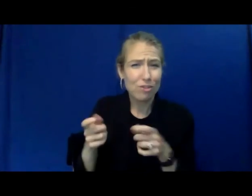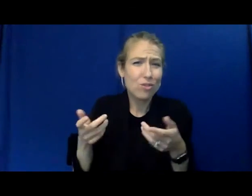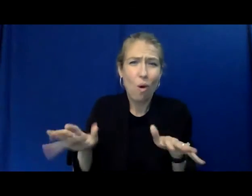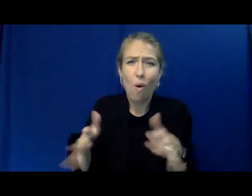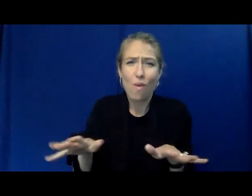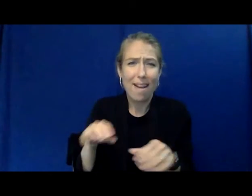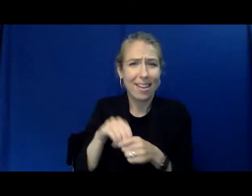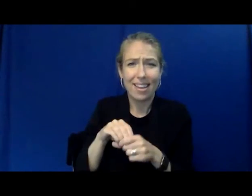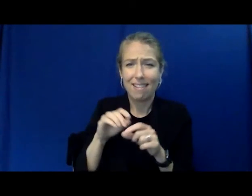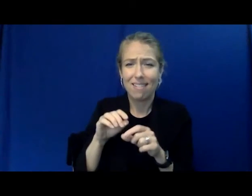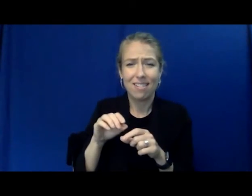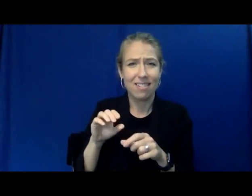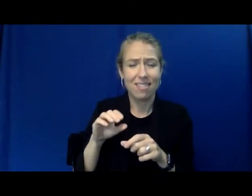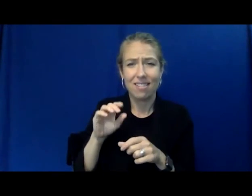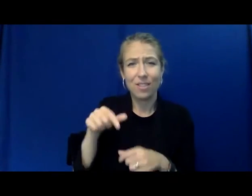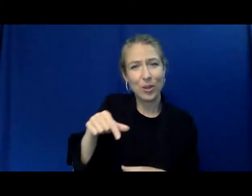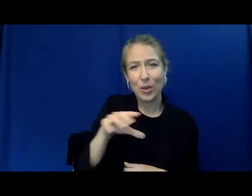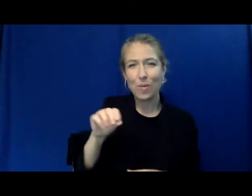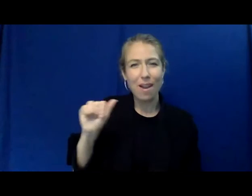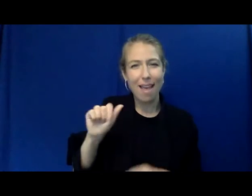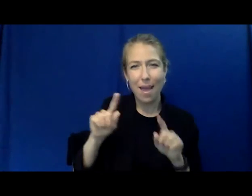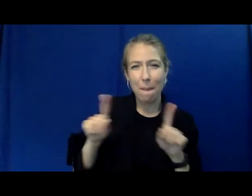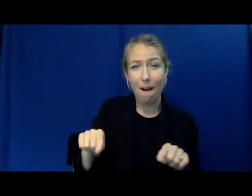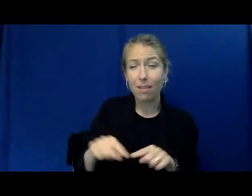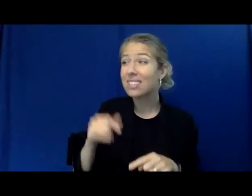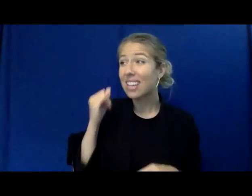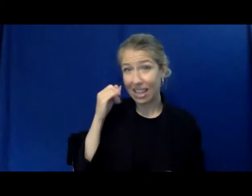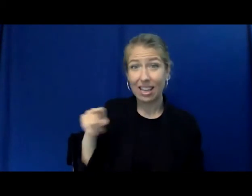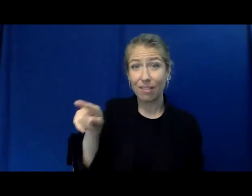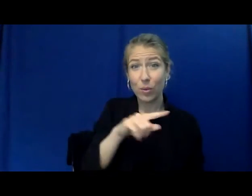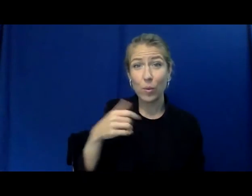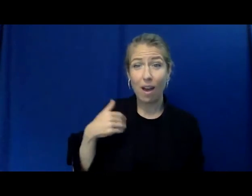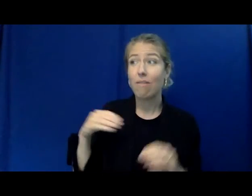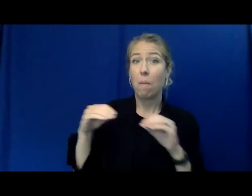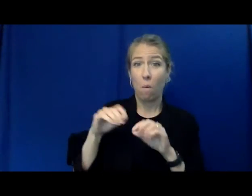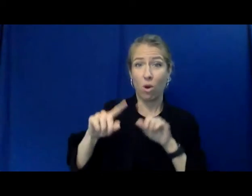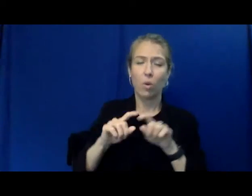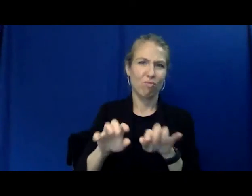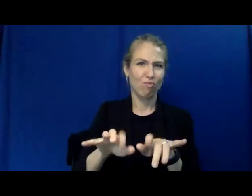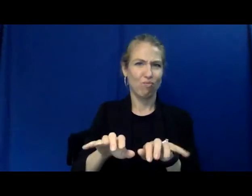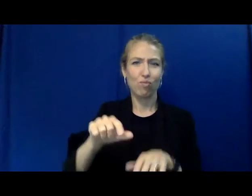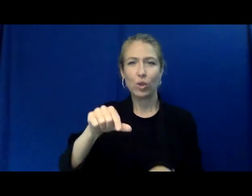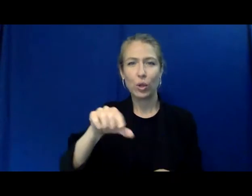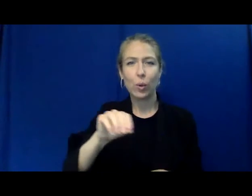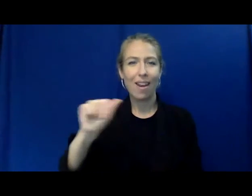If anybody else has any questions, please put them in the Q&A box right now. We will try to get to all of them.